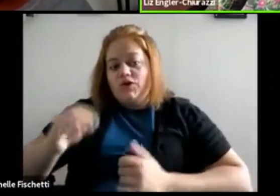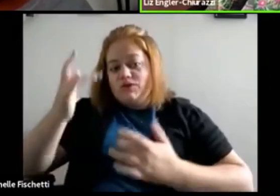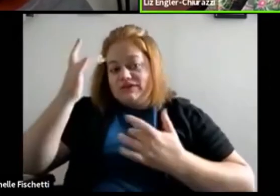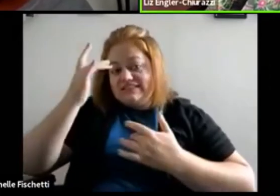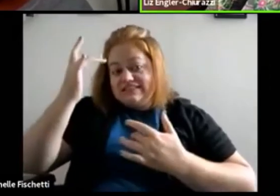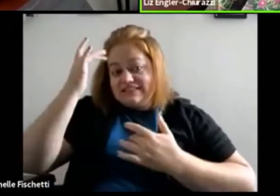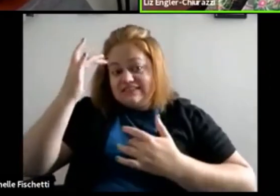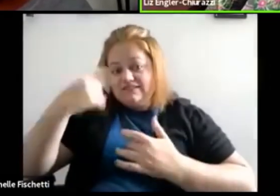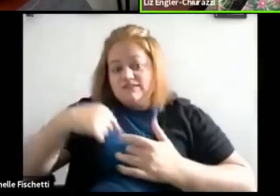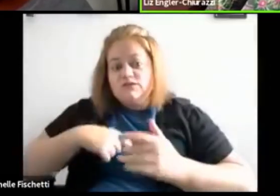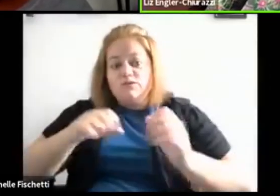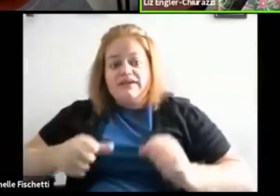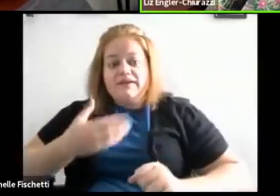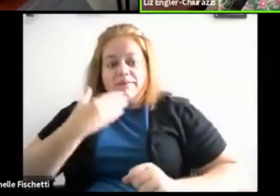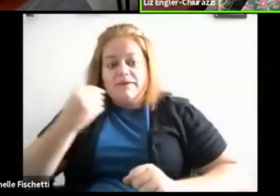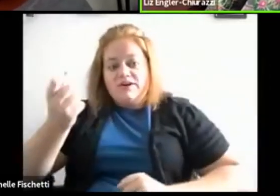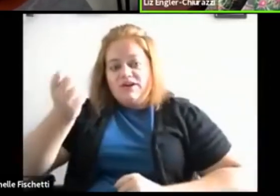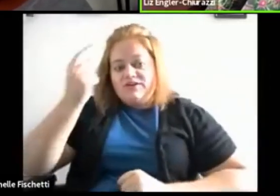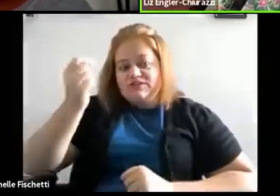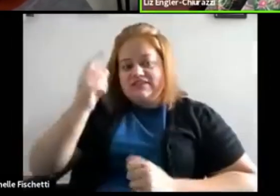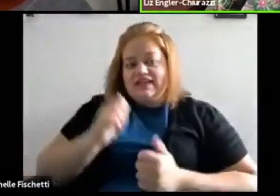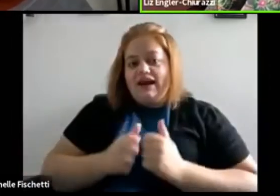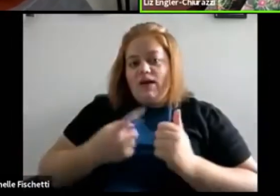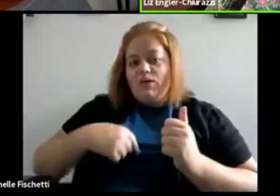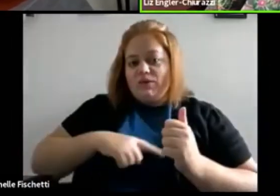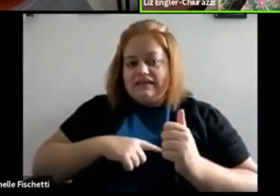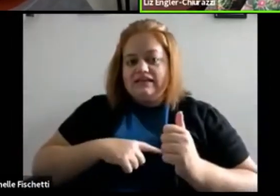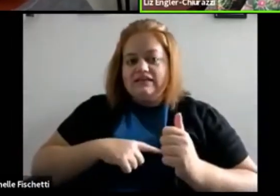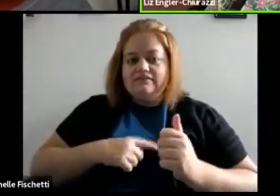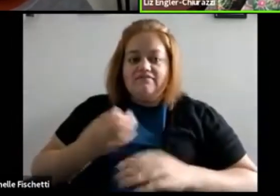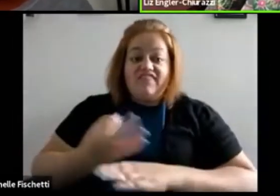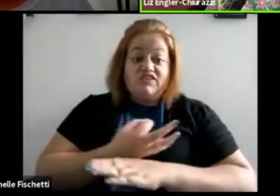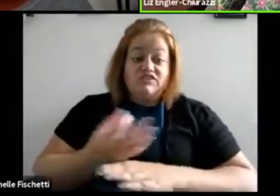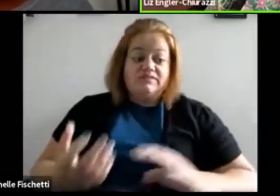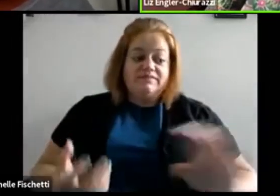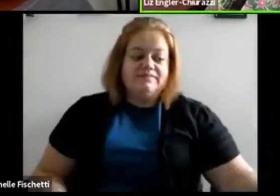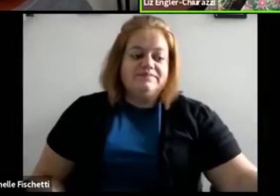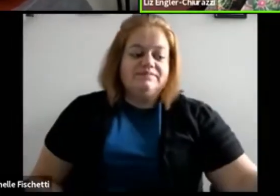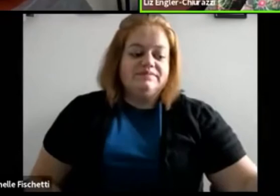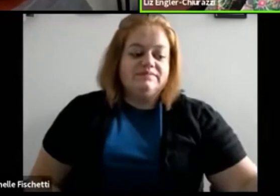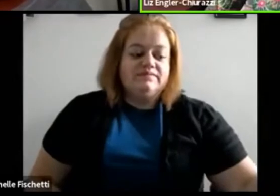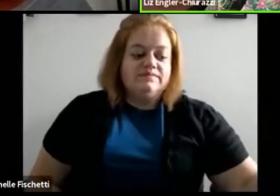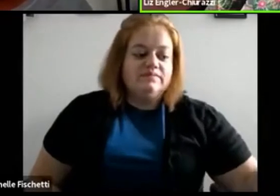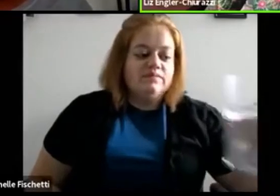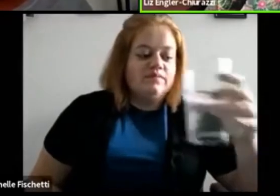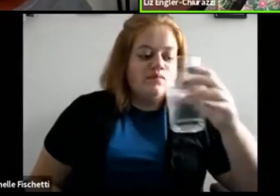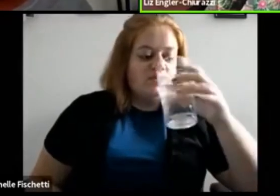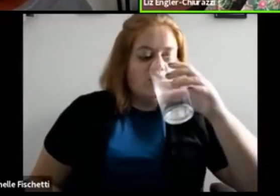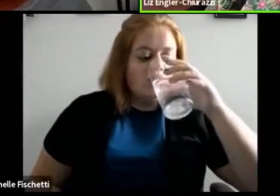can better understand how we are, and so I would say as early as you can